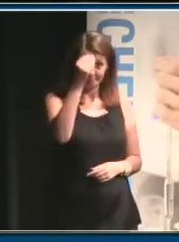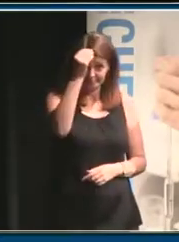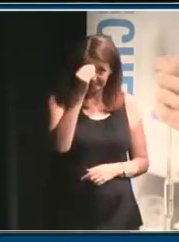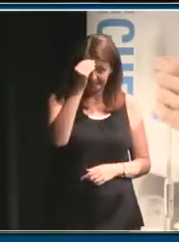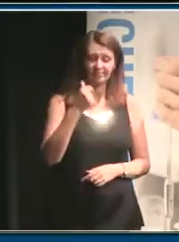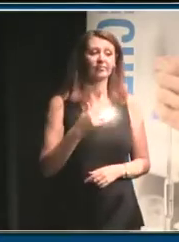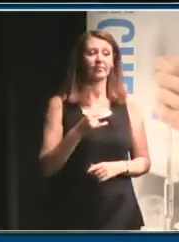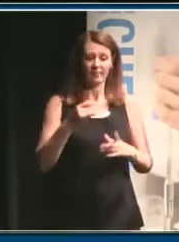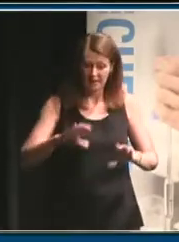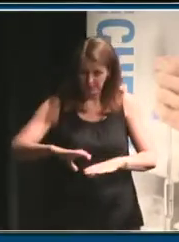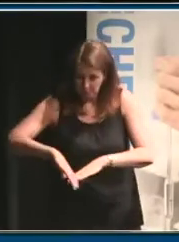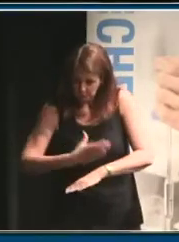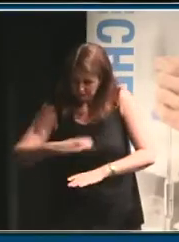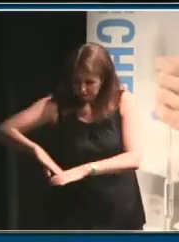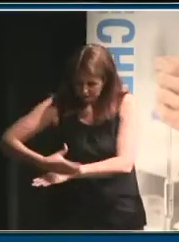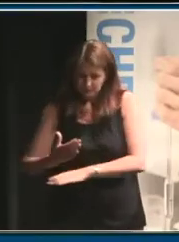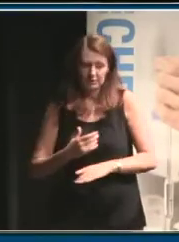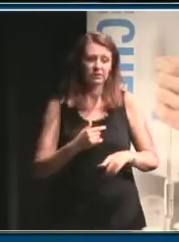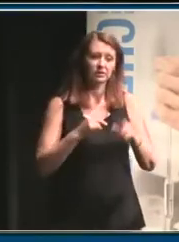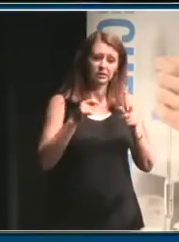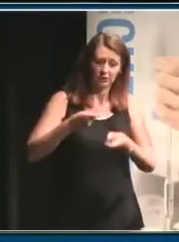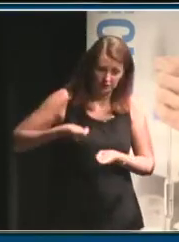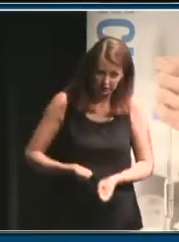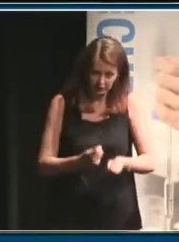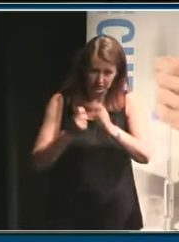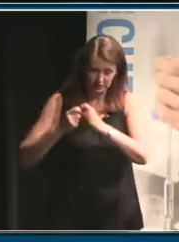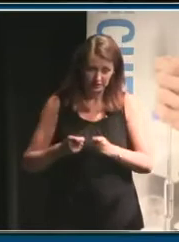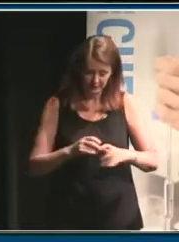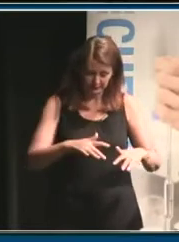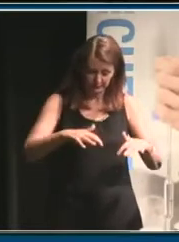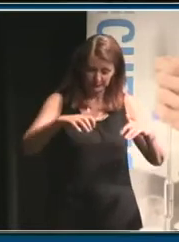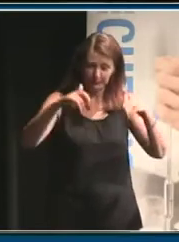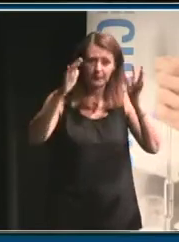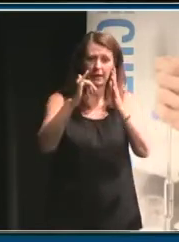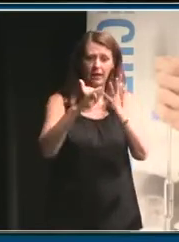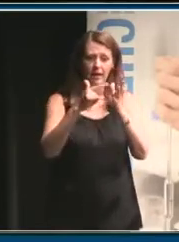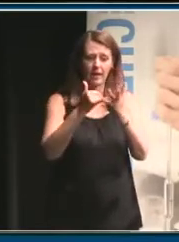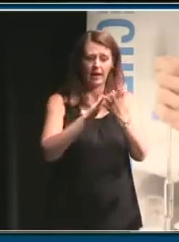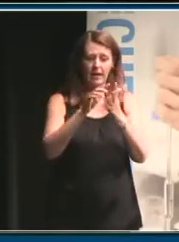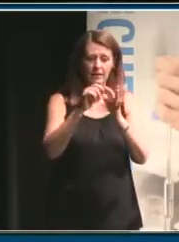wearing boots, I got a shovel, I’m standing in a steaming pile of asphalt. My cell phone goes off